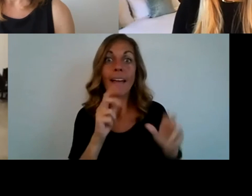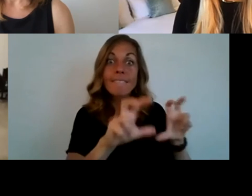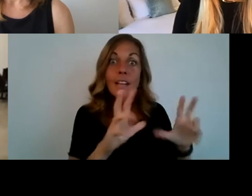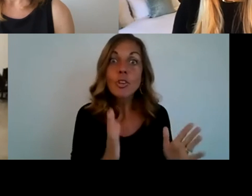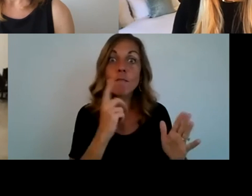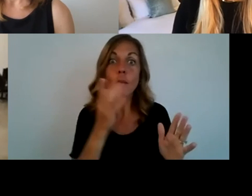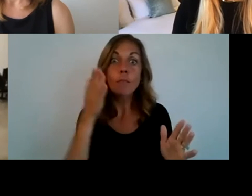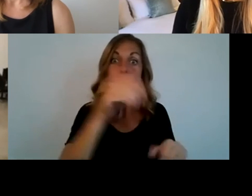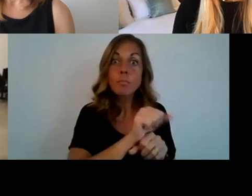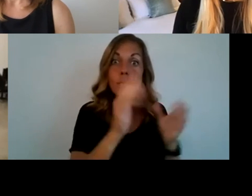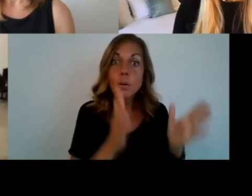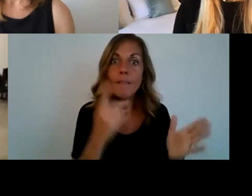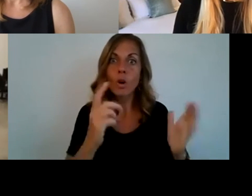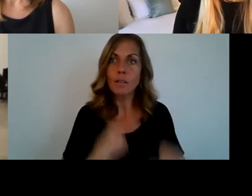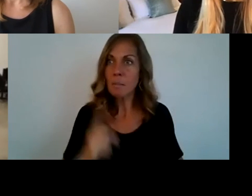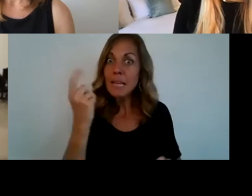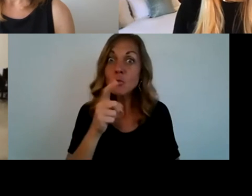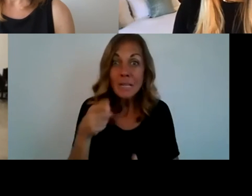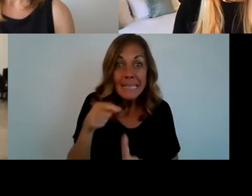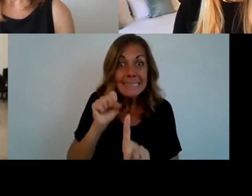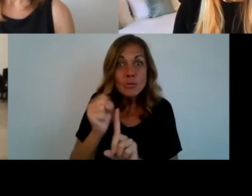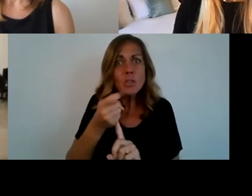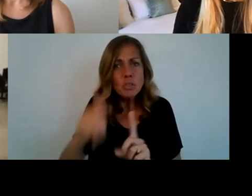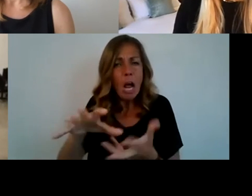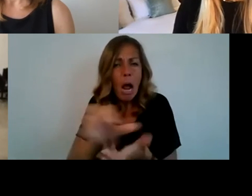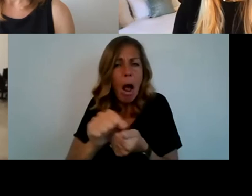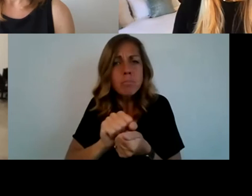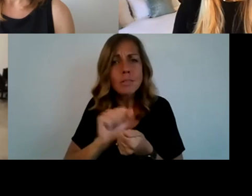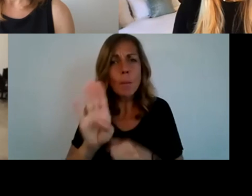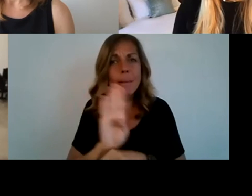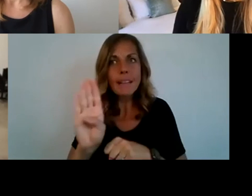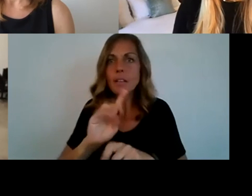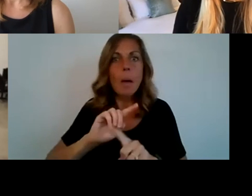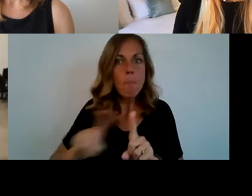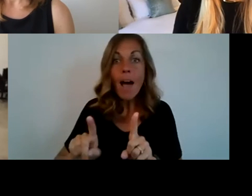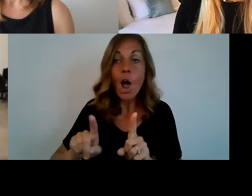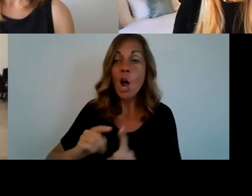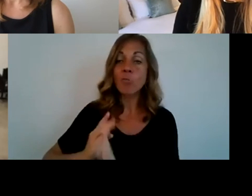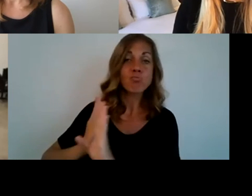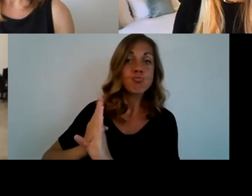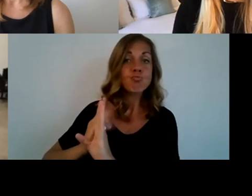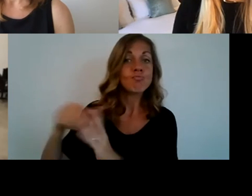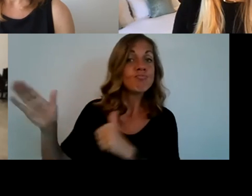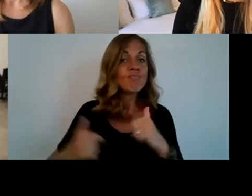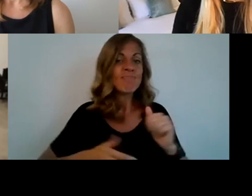It should have wiped out the business, and you have done the creative ingenuity that